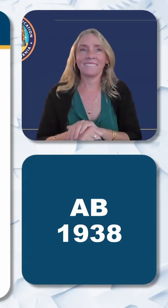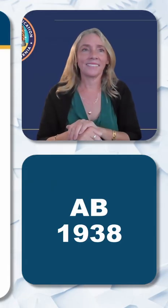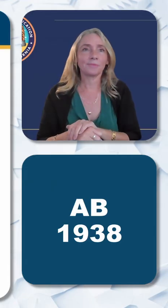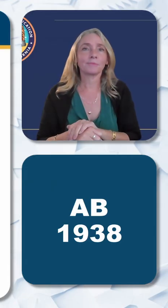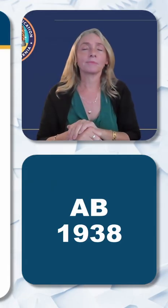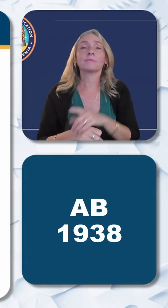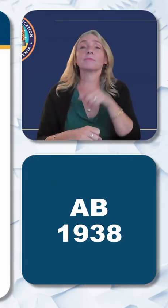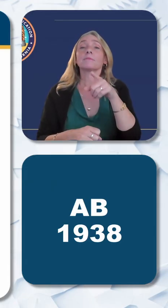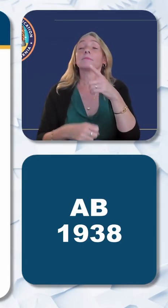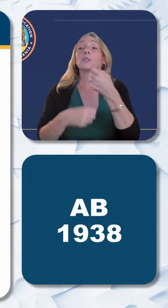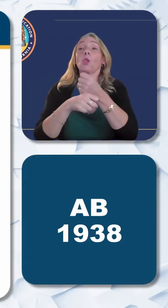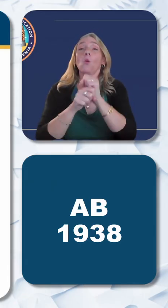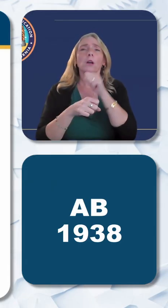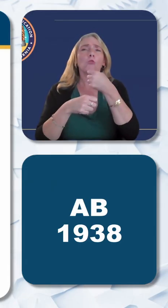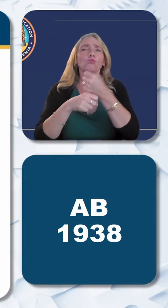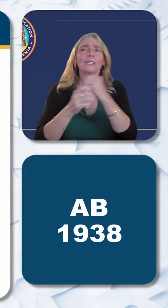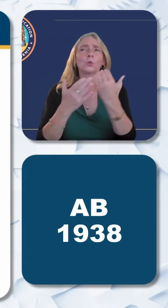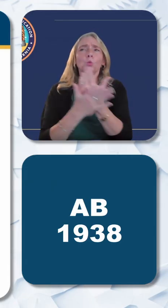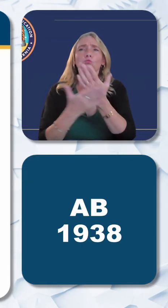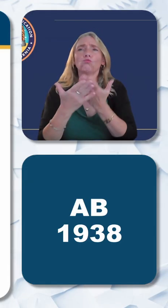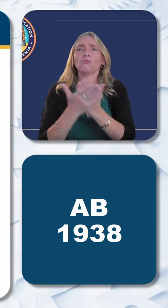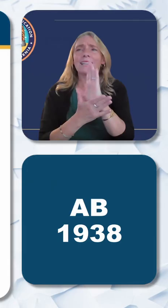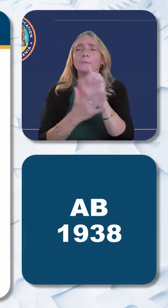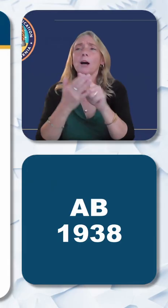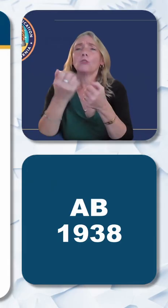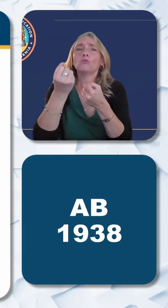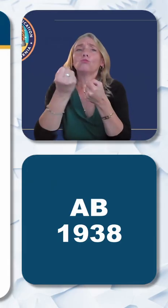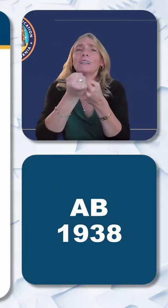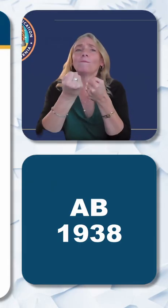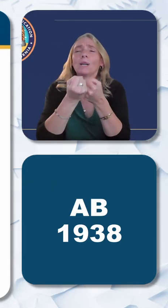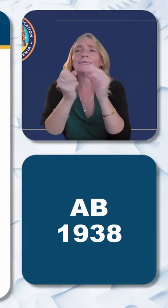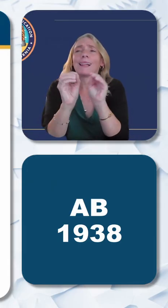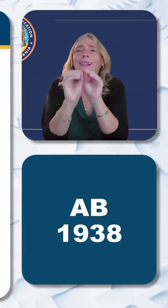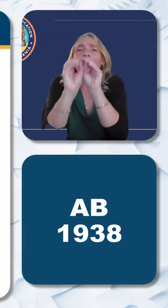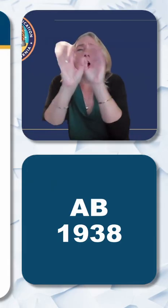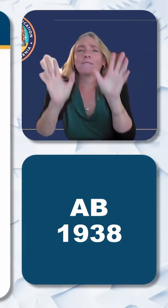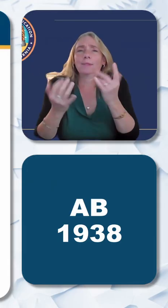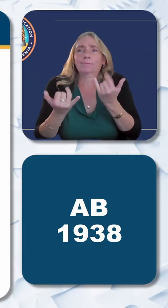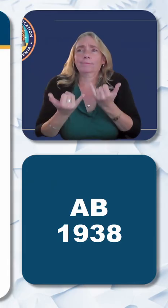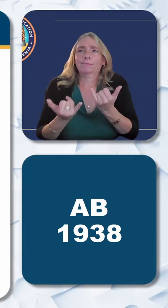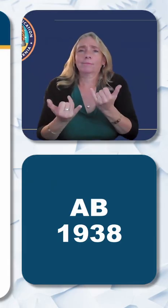We communicated all this information. Before July 1st, 2025.